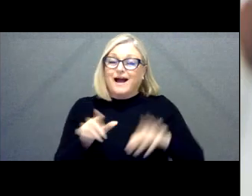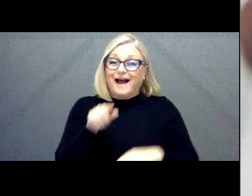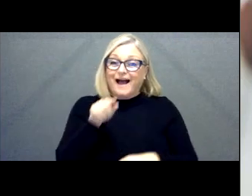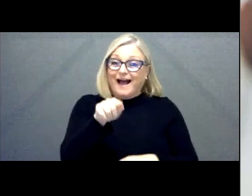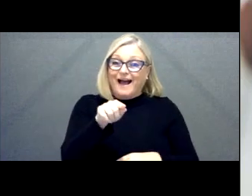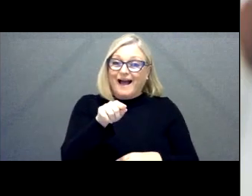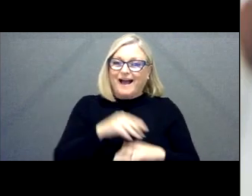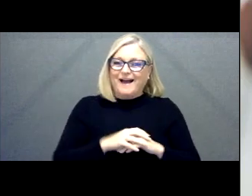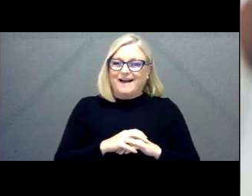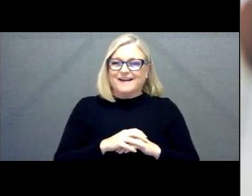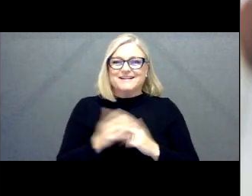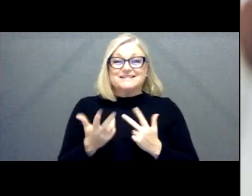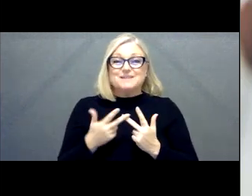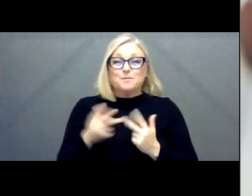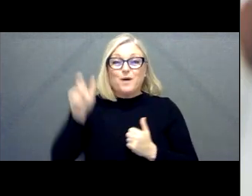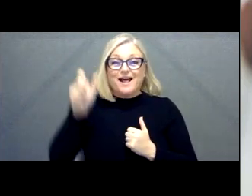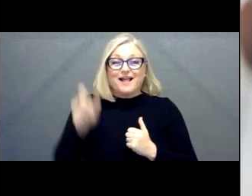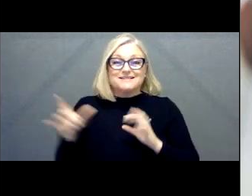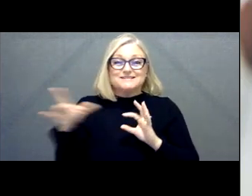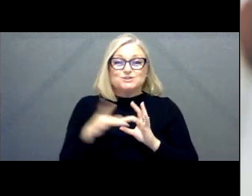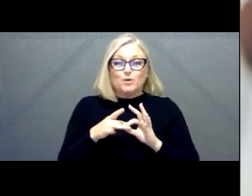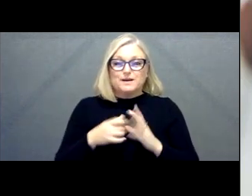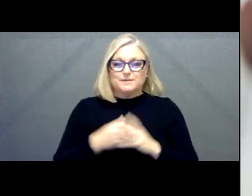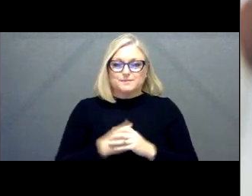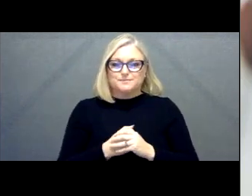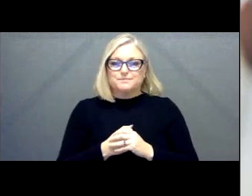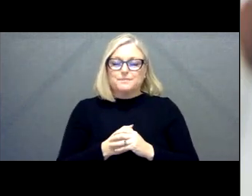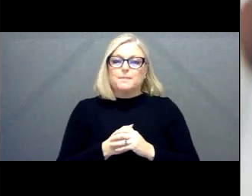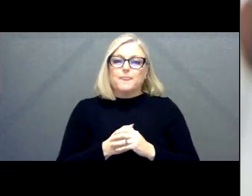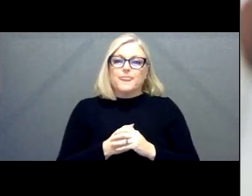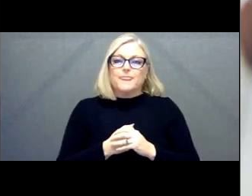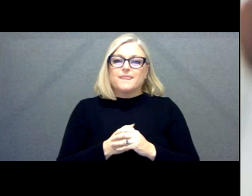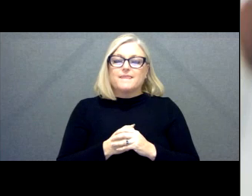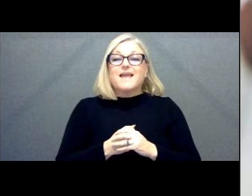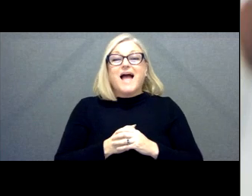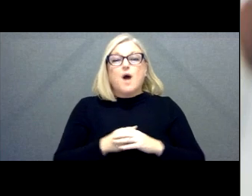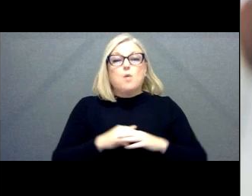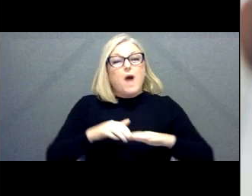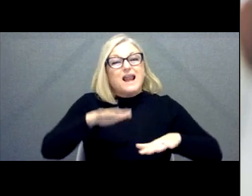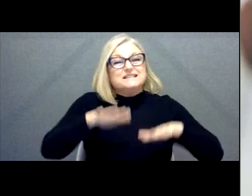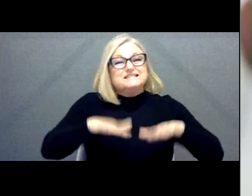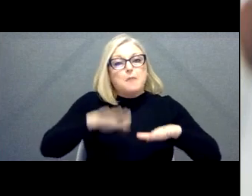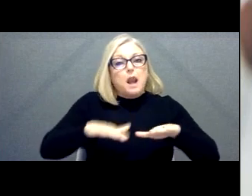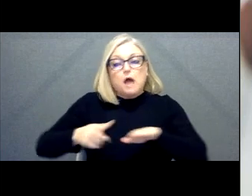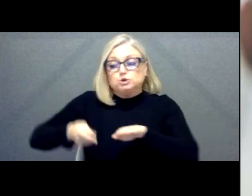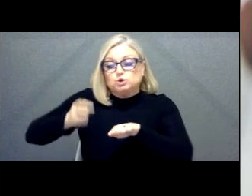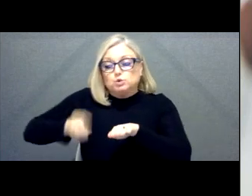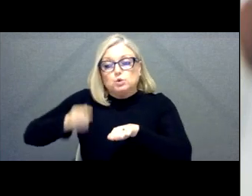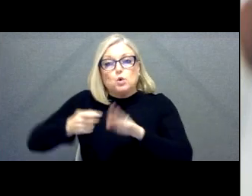with us while he just hi everybody um similar to Court Link where in the process of evaluation so